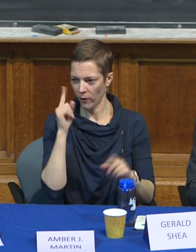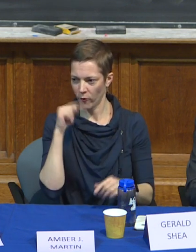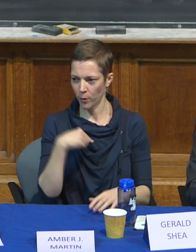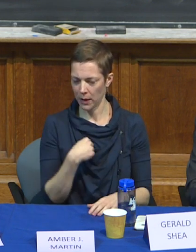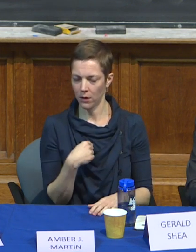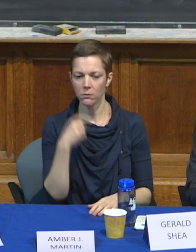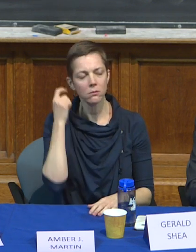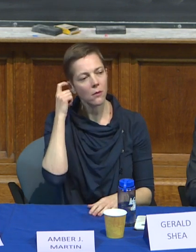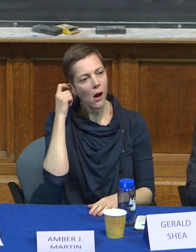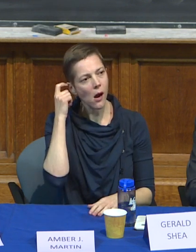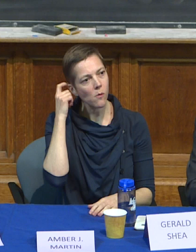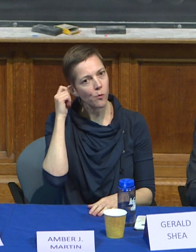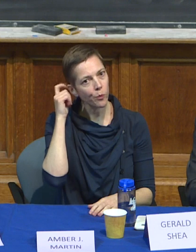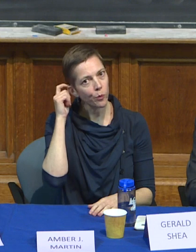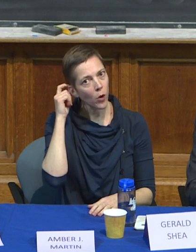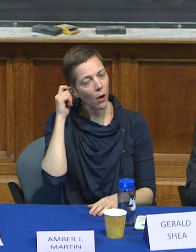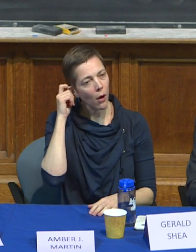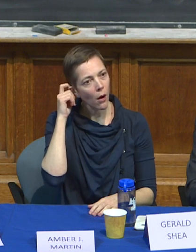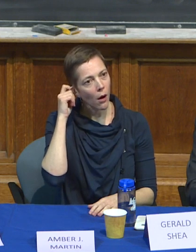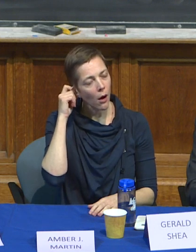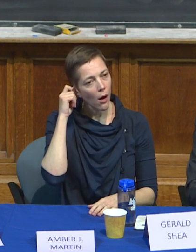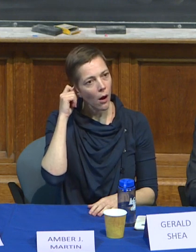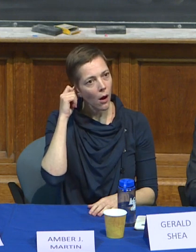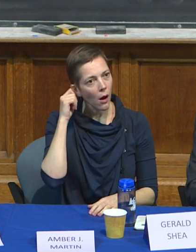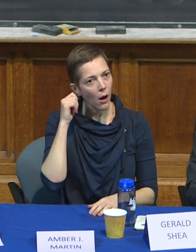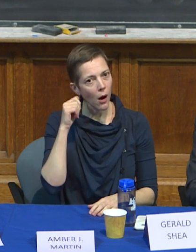I make it that way intentionally for myself.